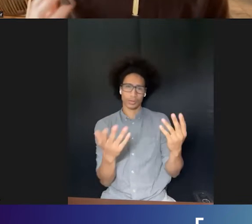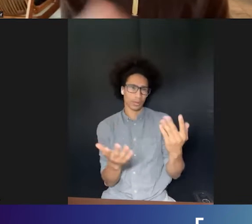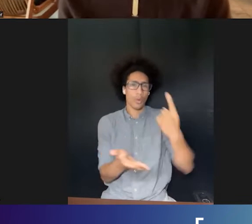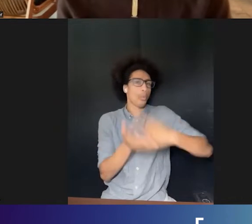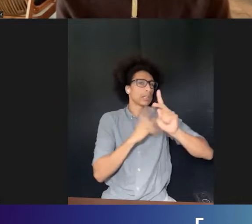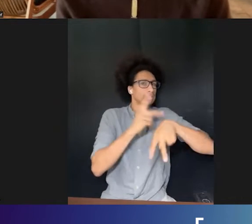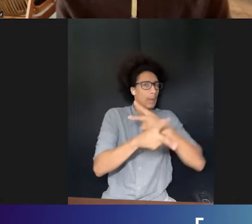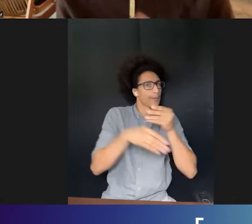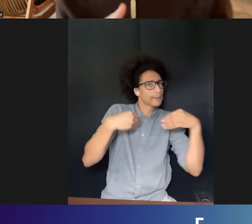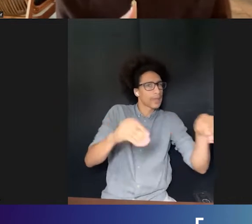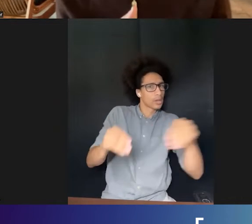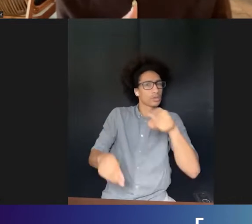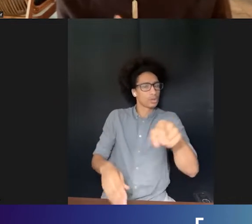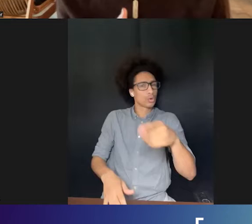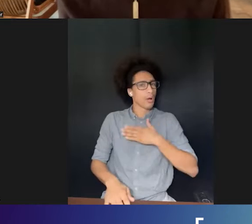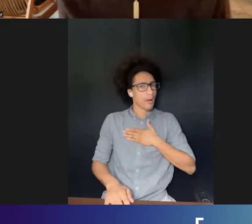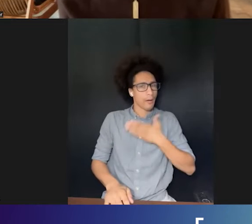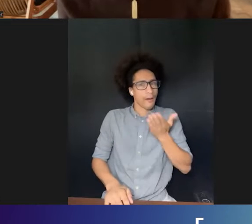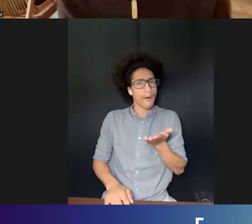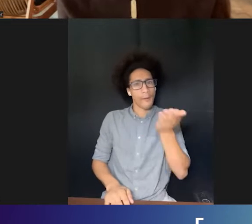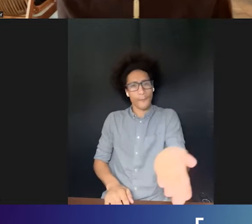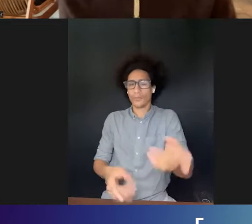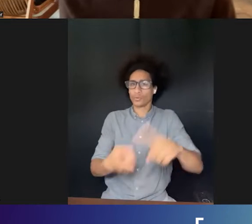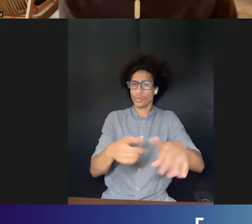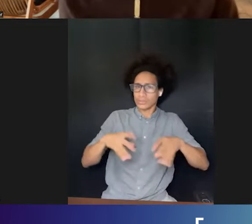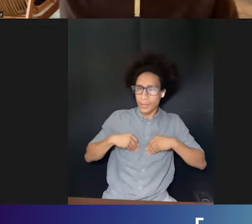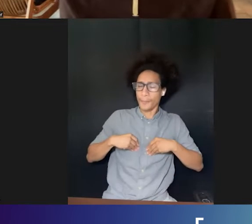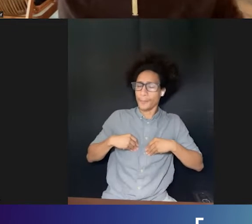I think having the conversation about goals both internally for the team